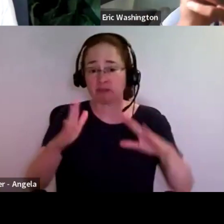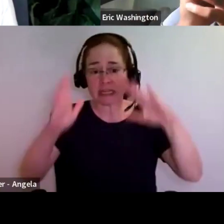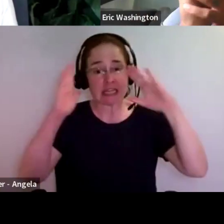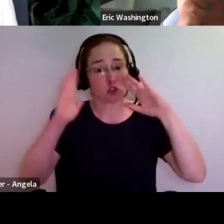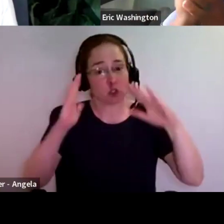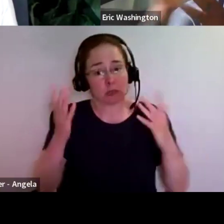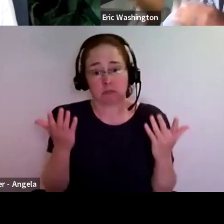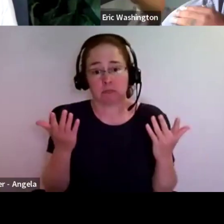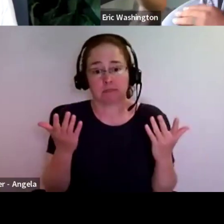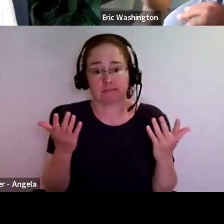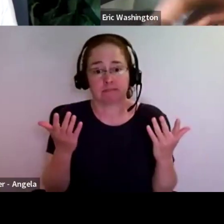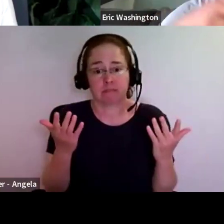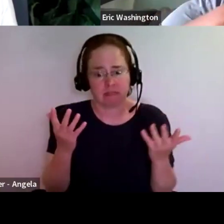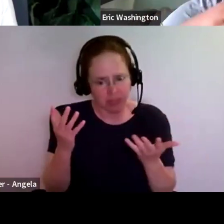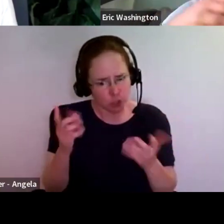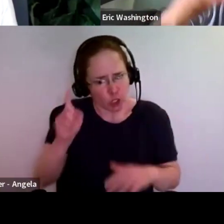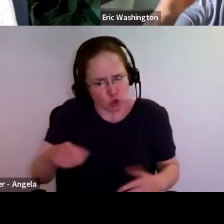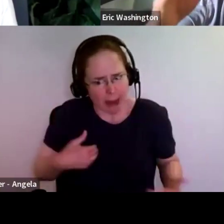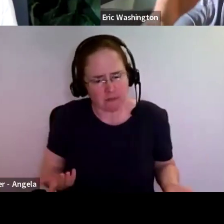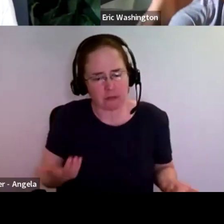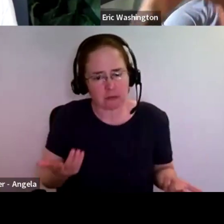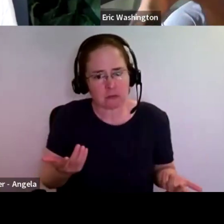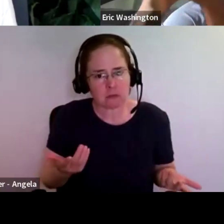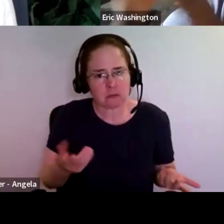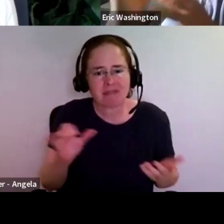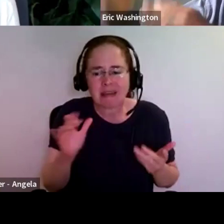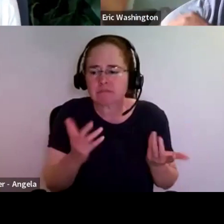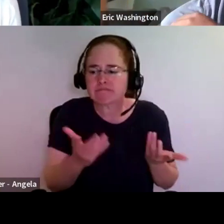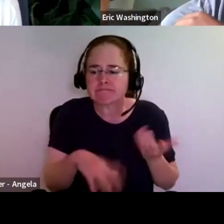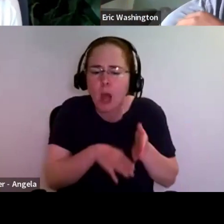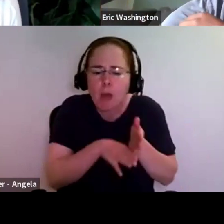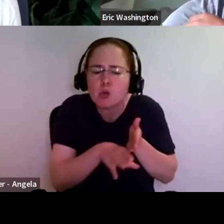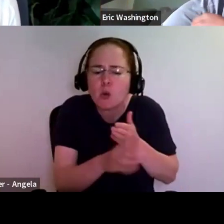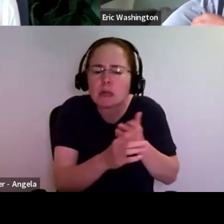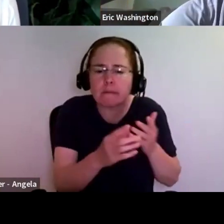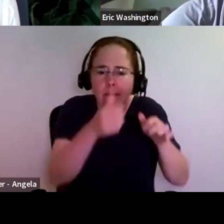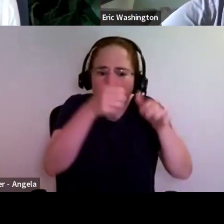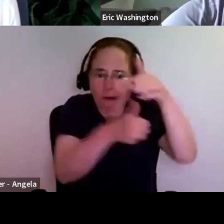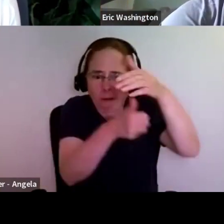know, that they deserve. You know, it's like they're a minority of something that's already a minority, such as,